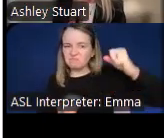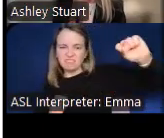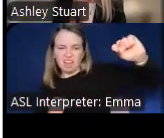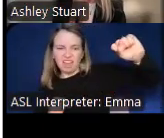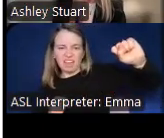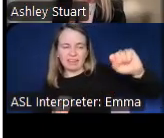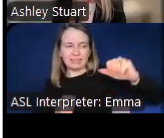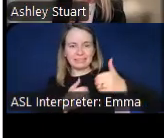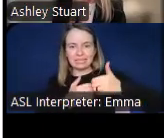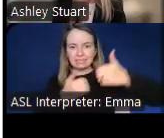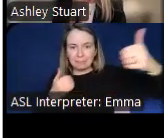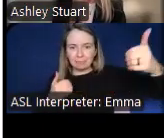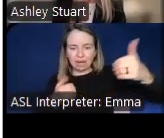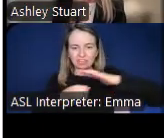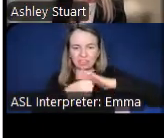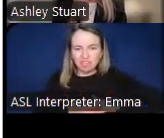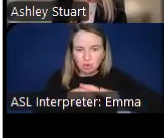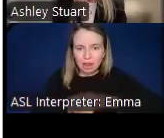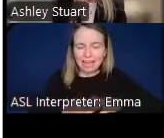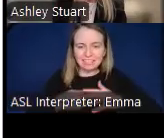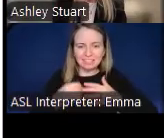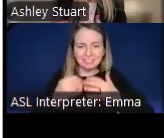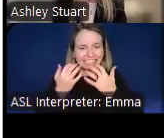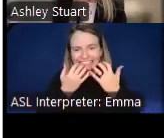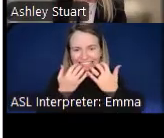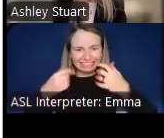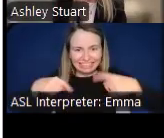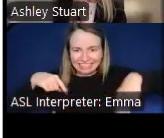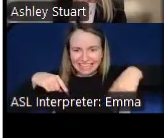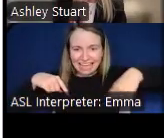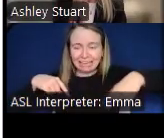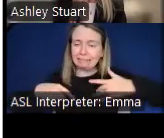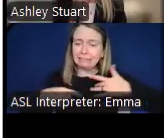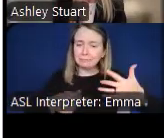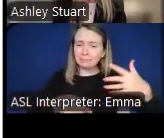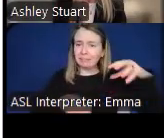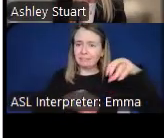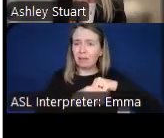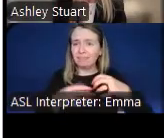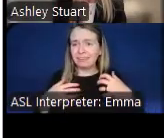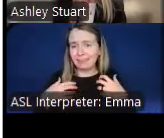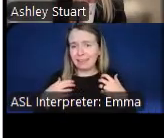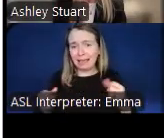distress or anxiety, are often a part of healthy development, and